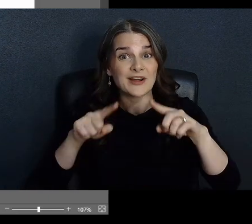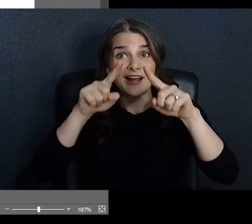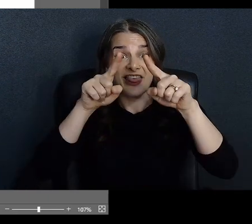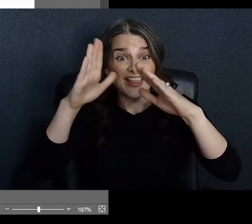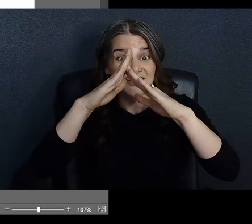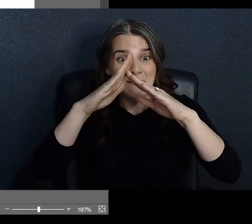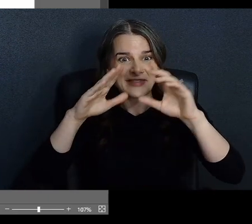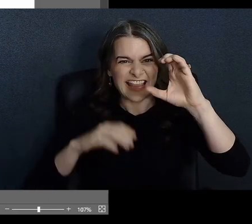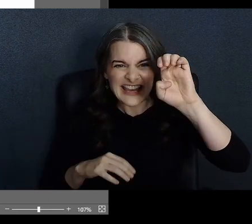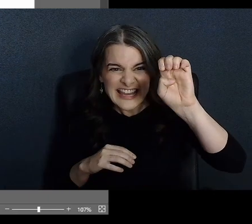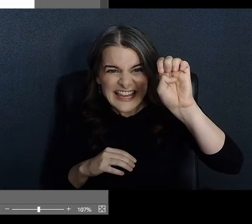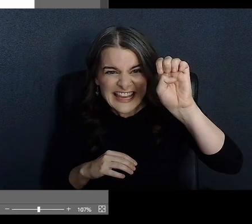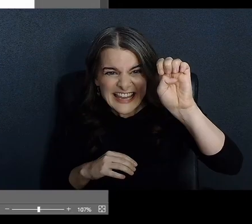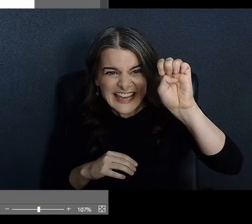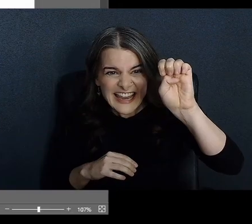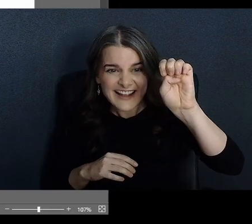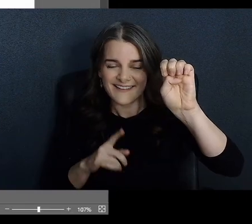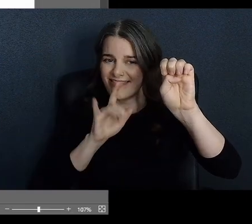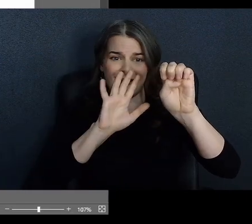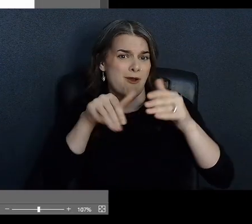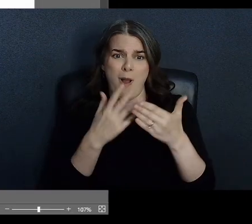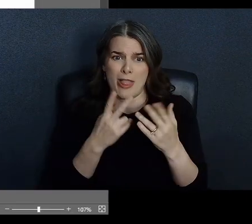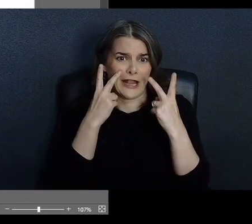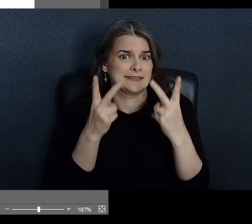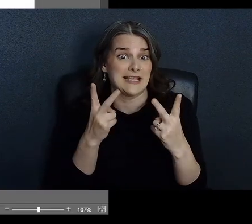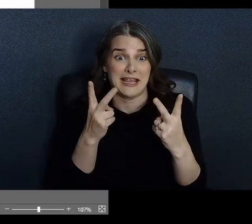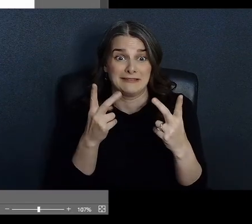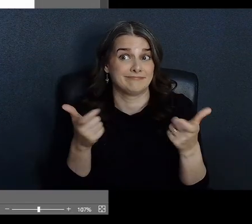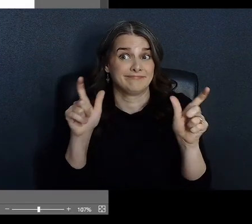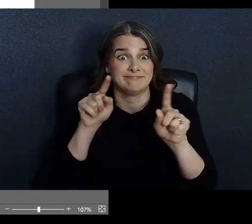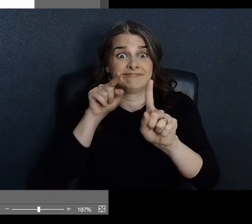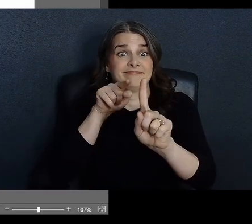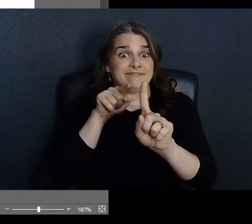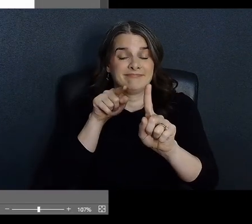That would be all that I could see by the time I was 16.